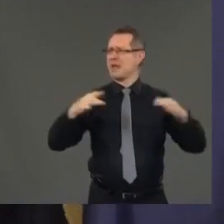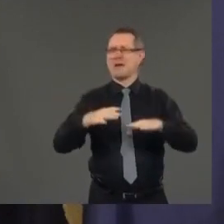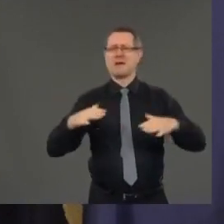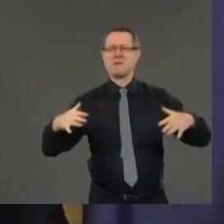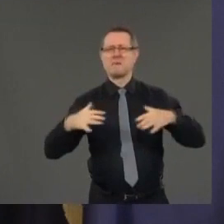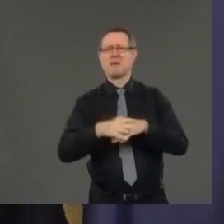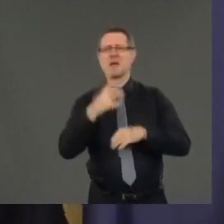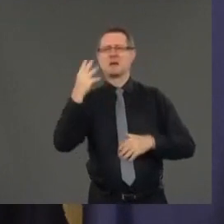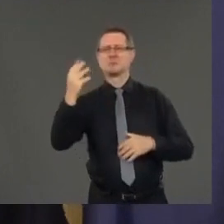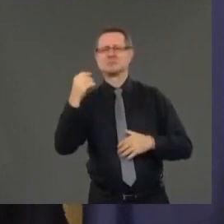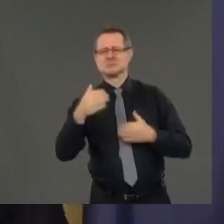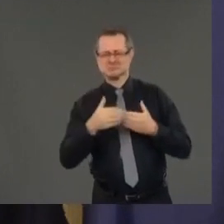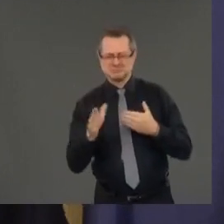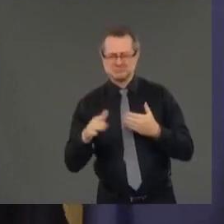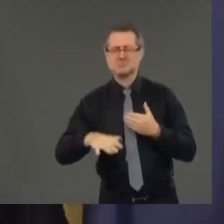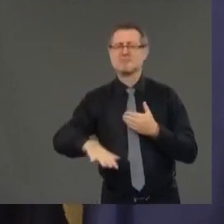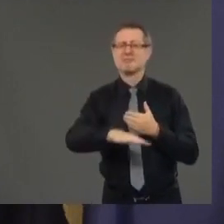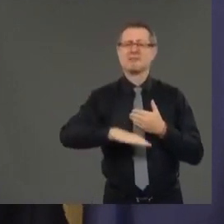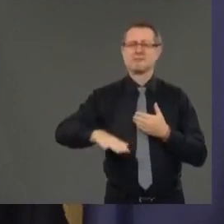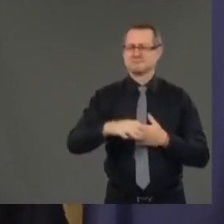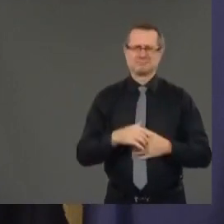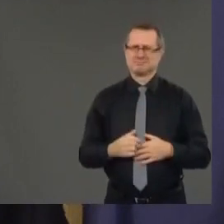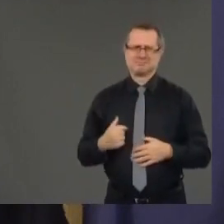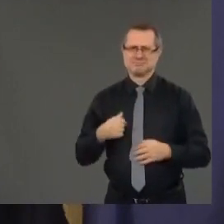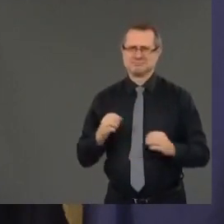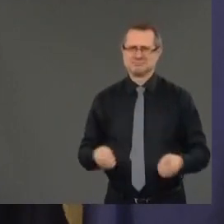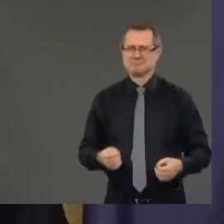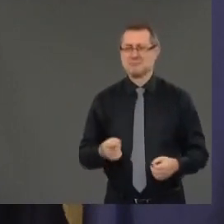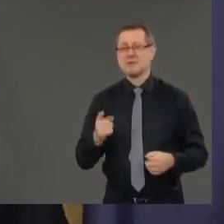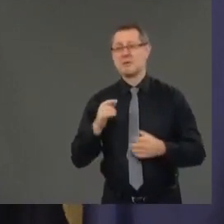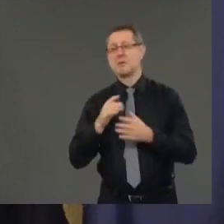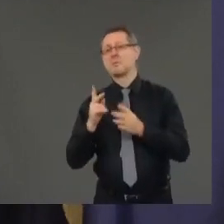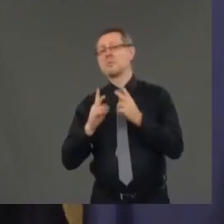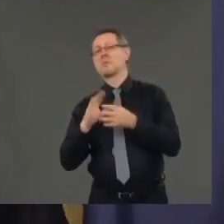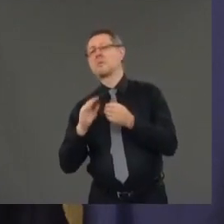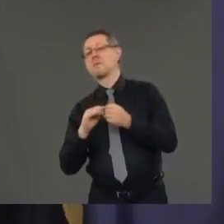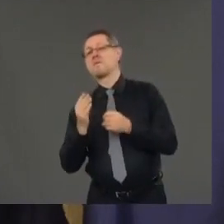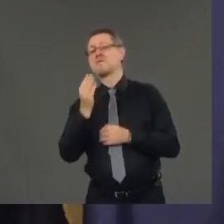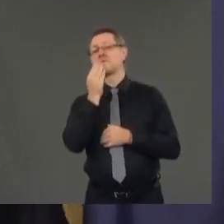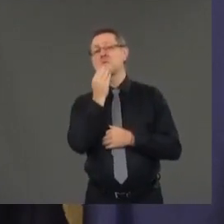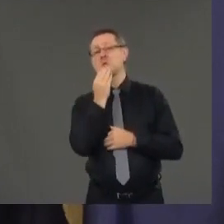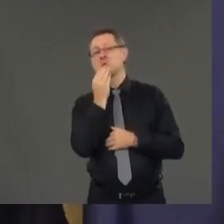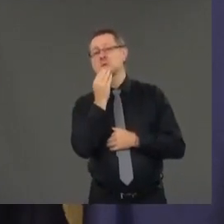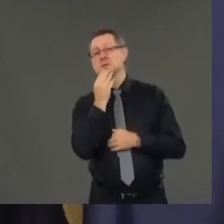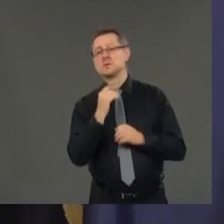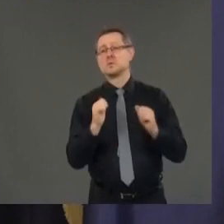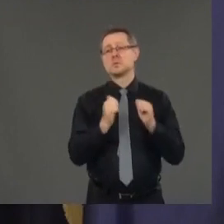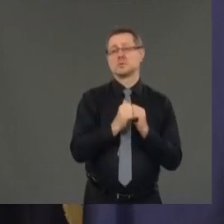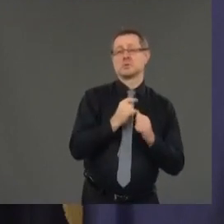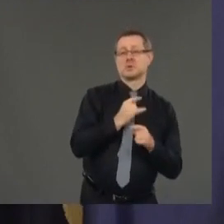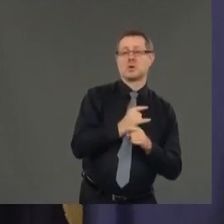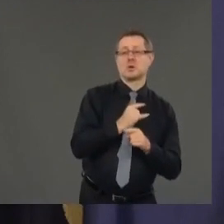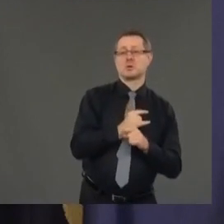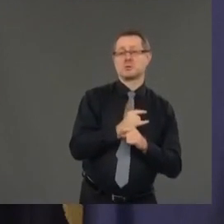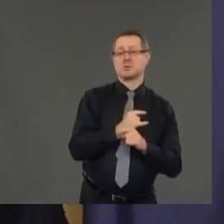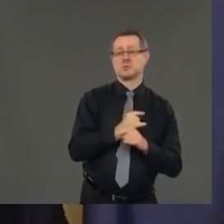PARTY IN FRONT OF THE BAR. THAT WAS NEVER ALLOWED.